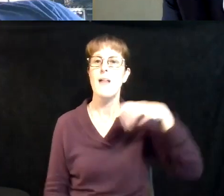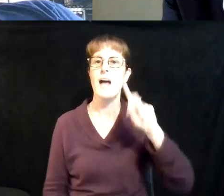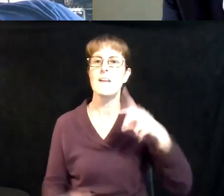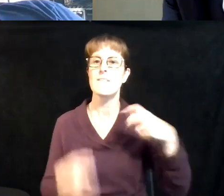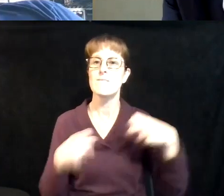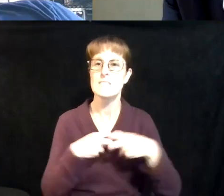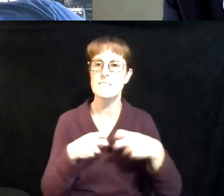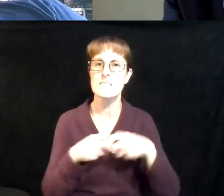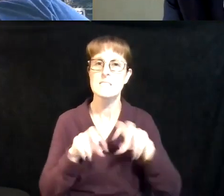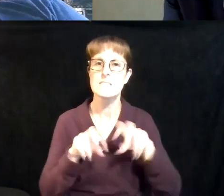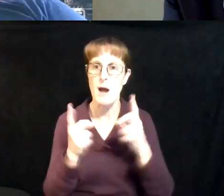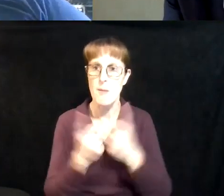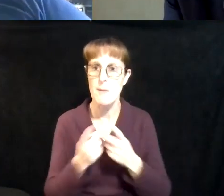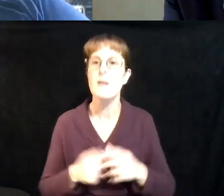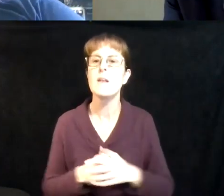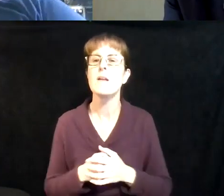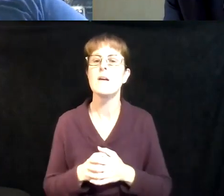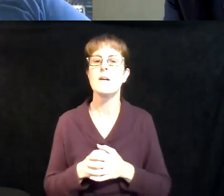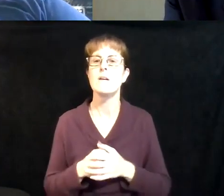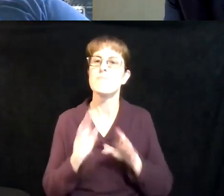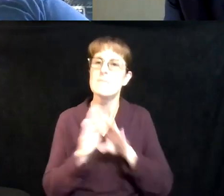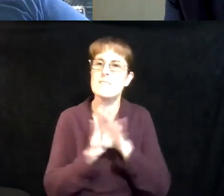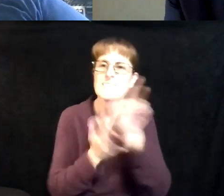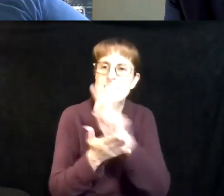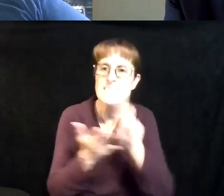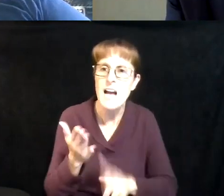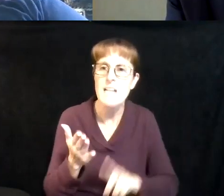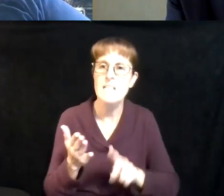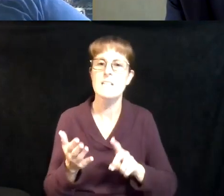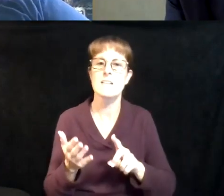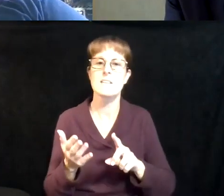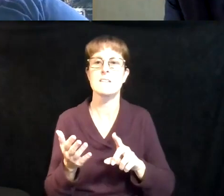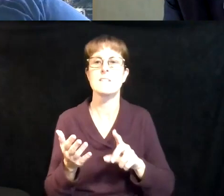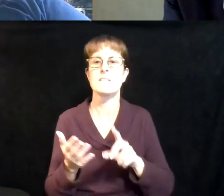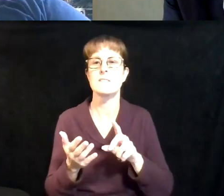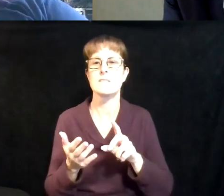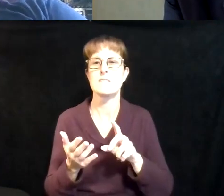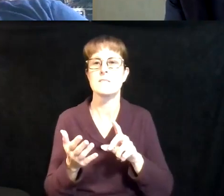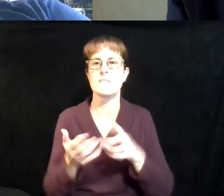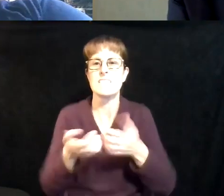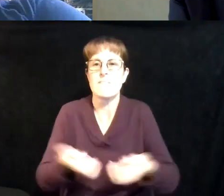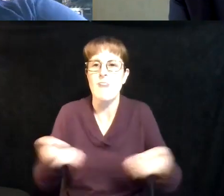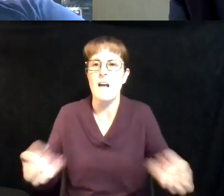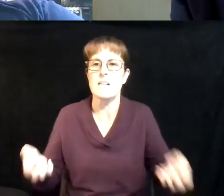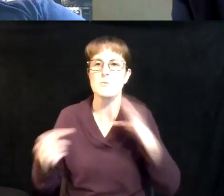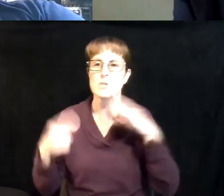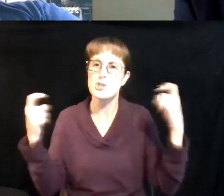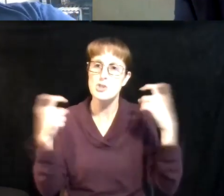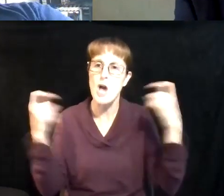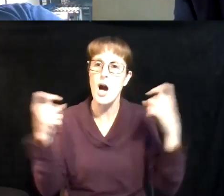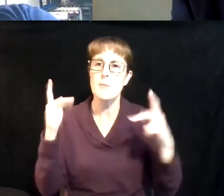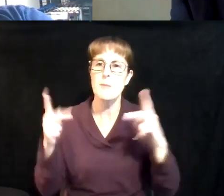would deliver contingent shock to people with disabilities engaged in self-injurious behavior such as headbanging.